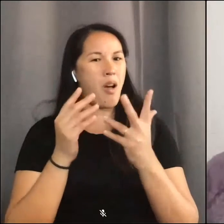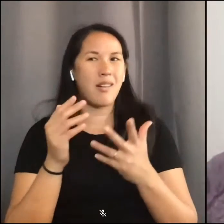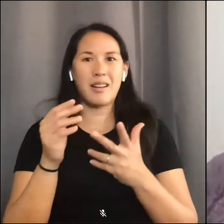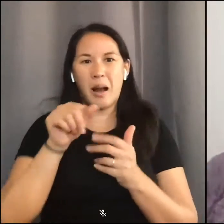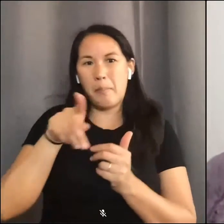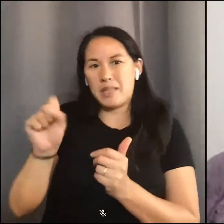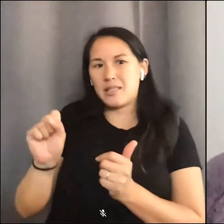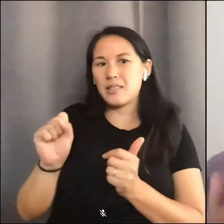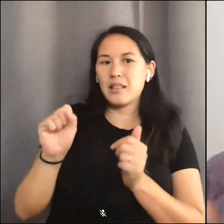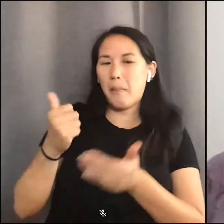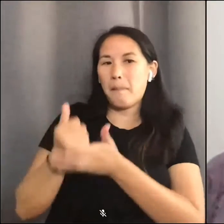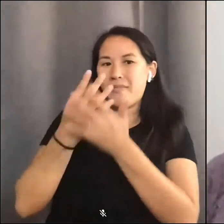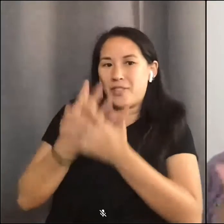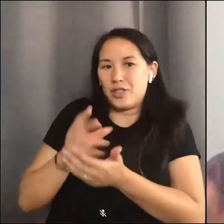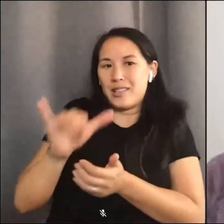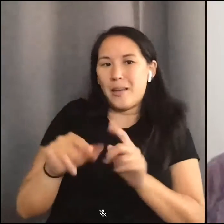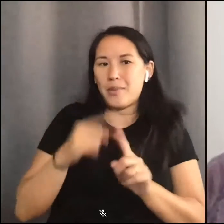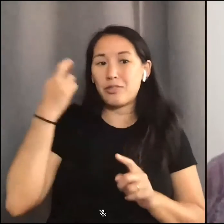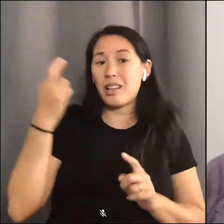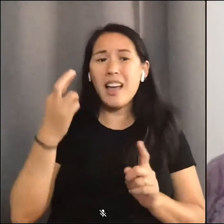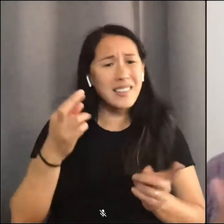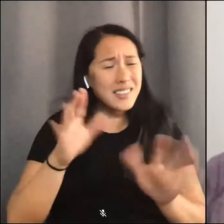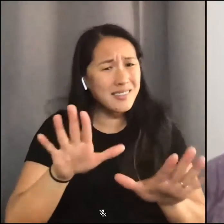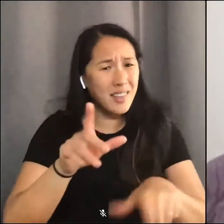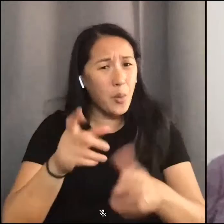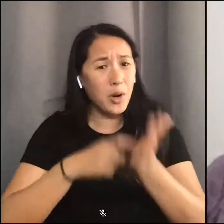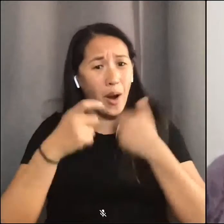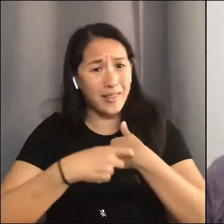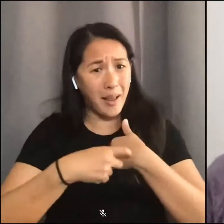data but realizing that it just may take time and this is a relationship you're building